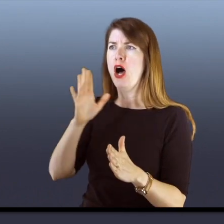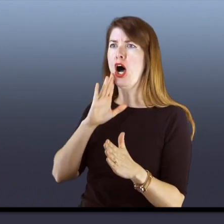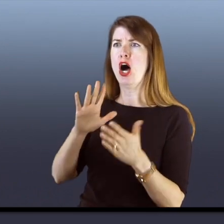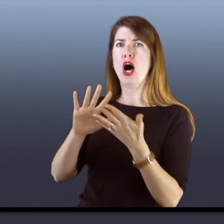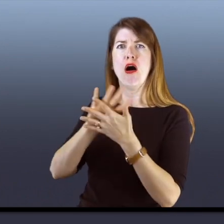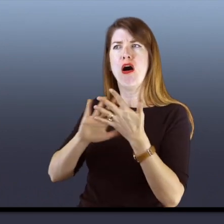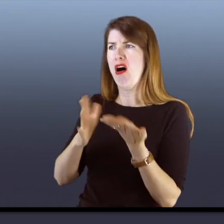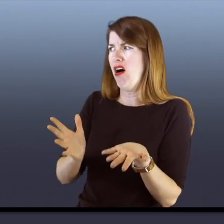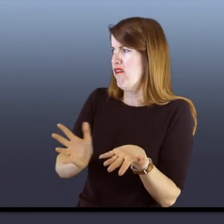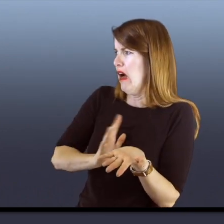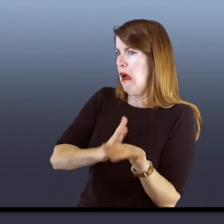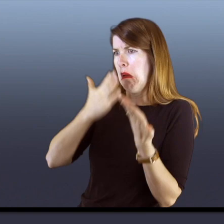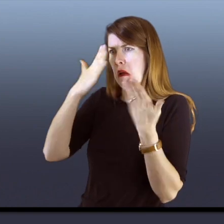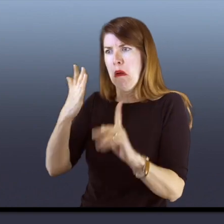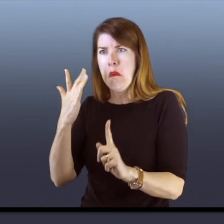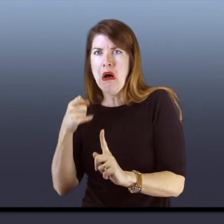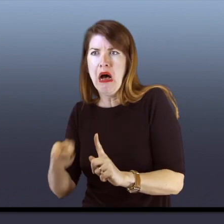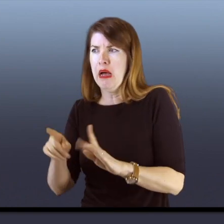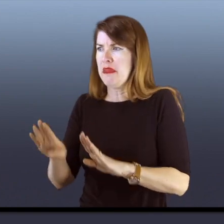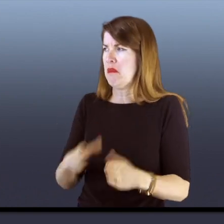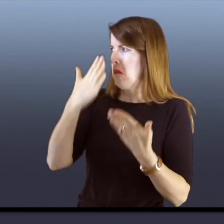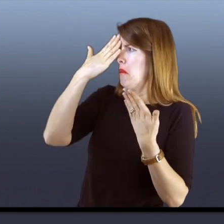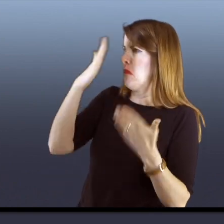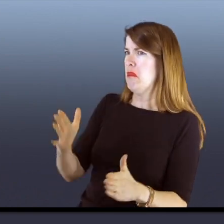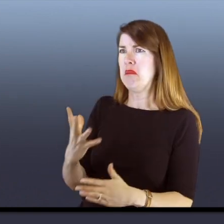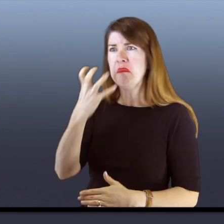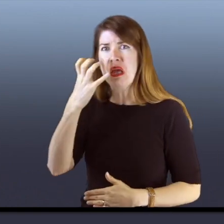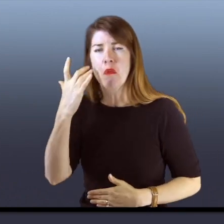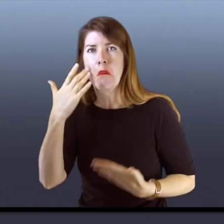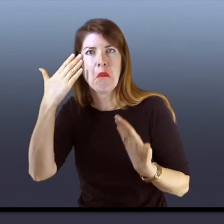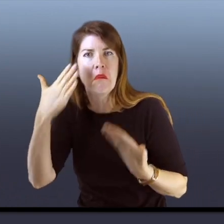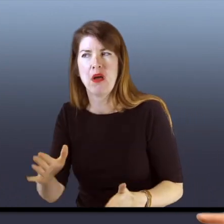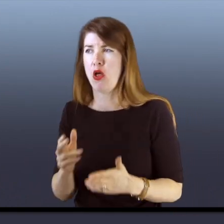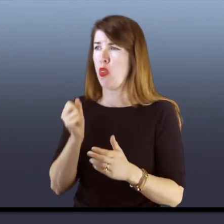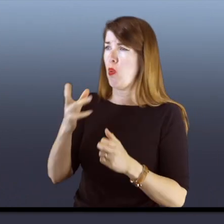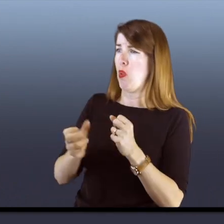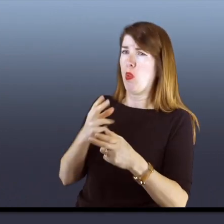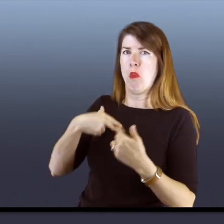I don't know why they're acting like this. I don't know why they're mad. I don't know why they're throwing things. I don't know why they're slamming doors.